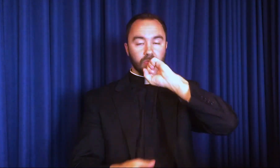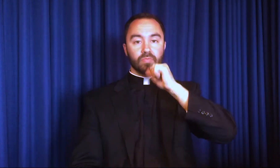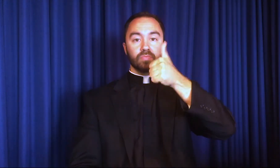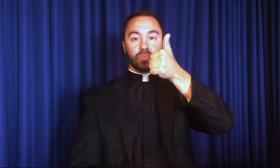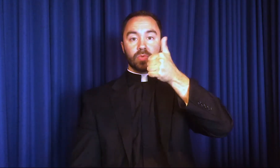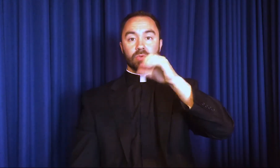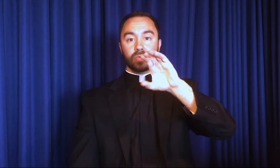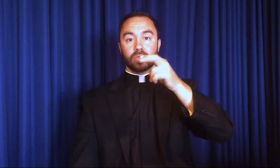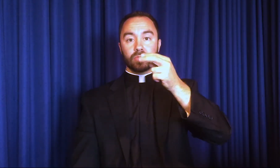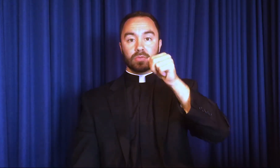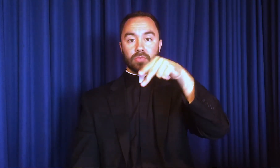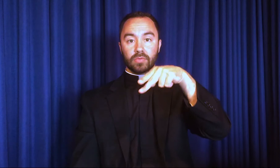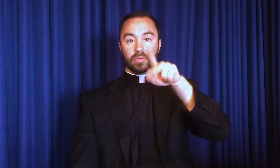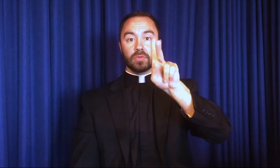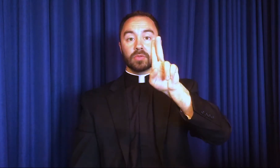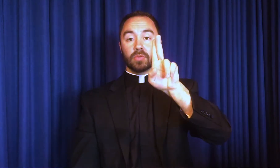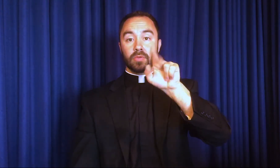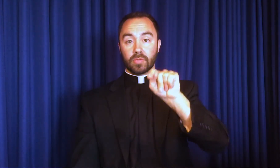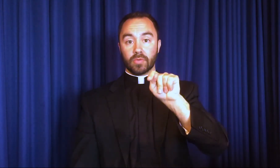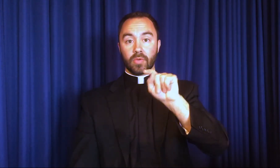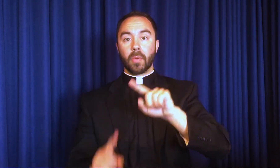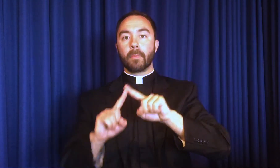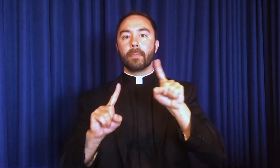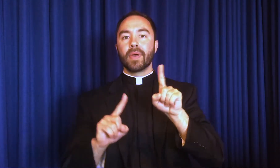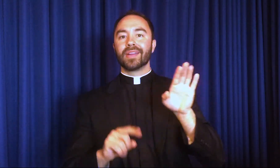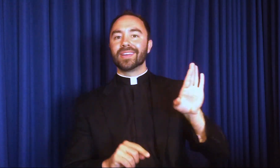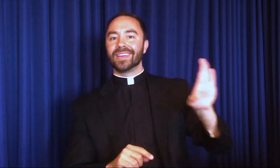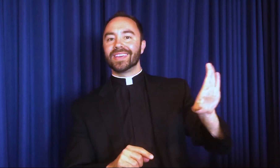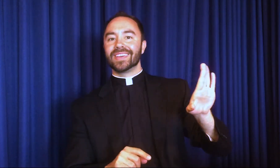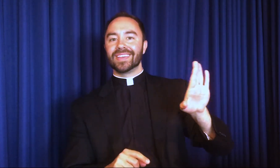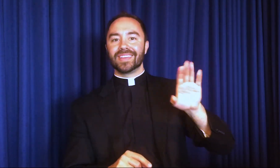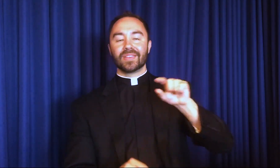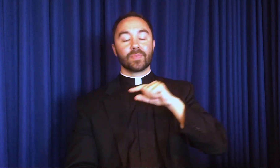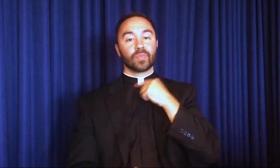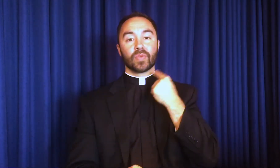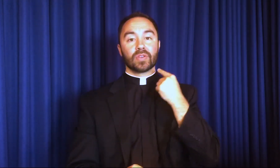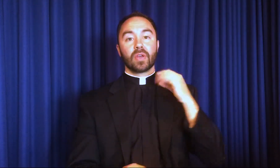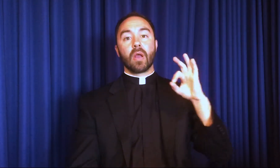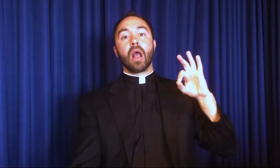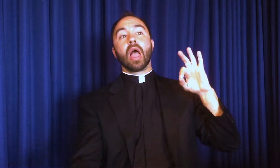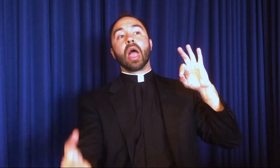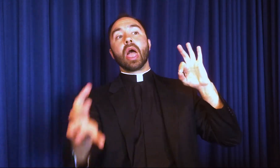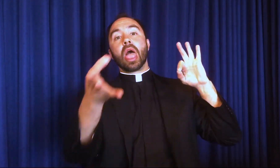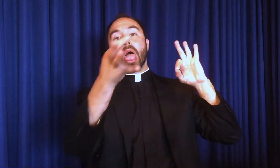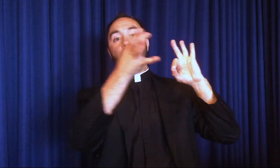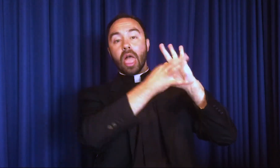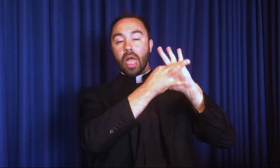which is connected to Archbishop Chaput who ordained me actually through him